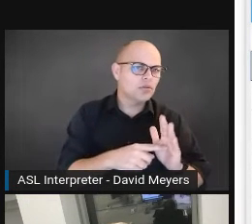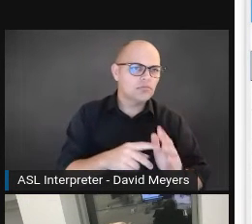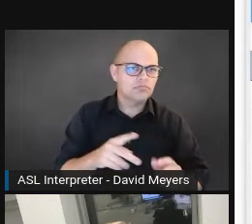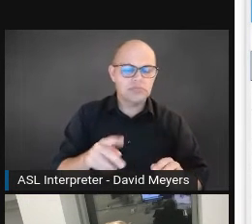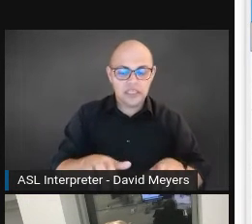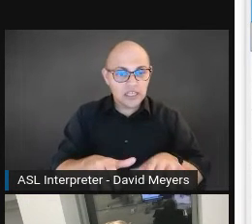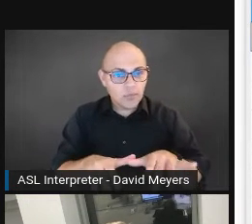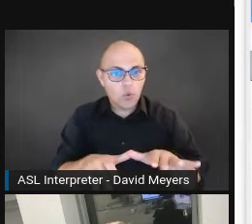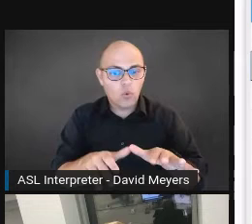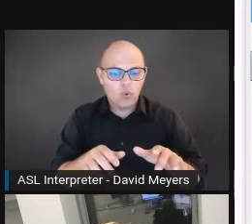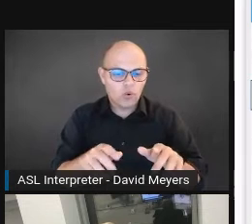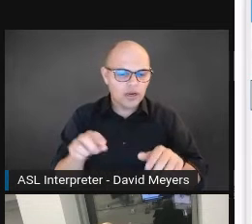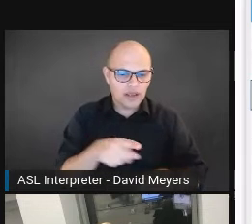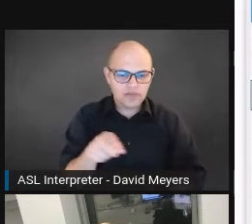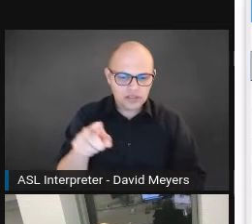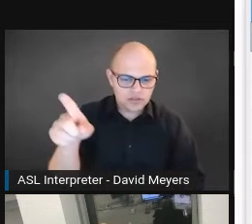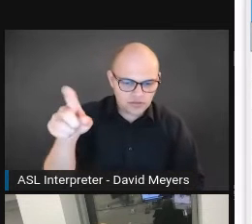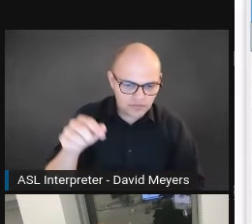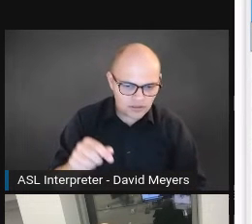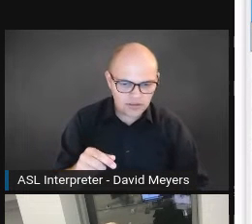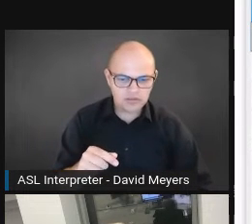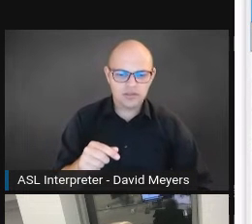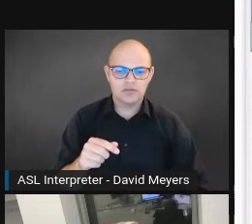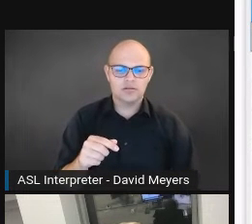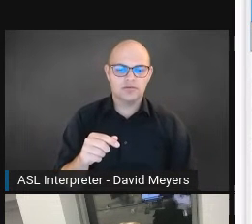I'm not entirely sure how effective it is.